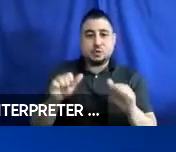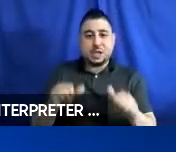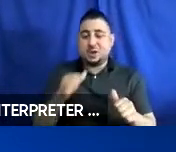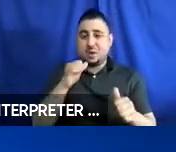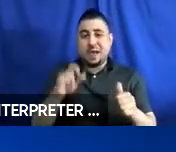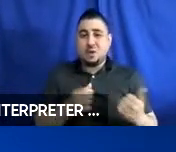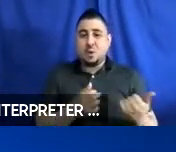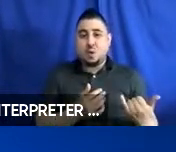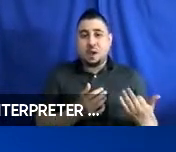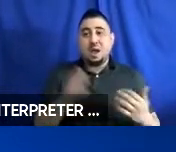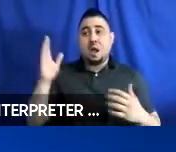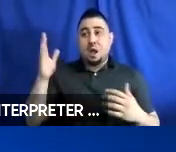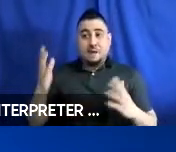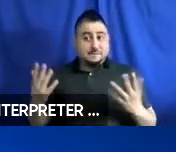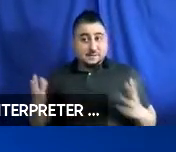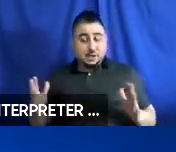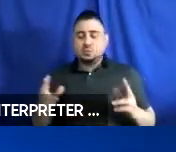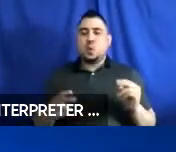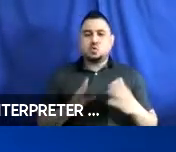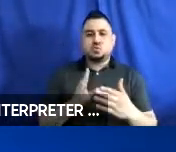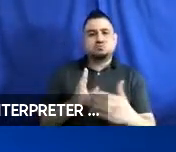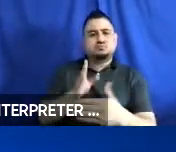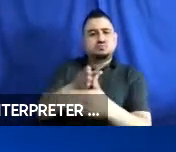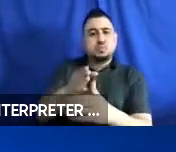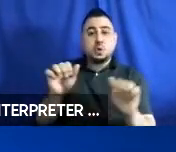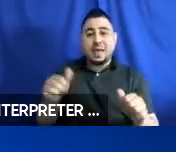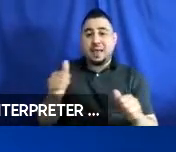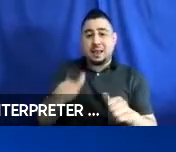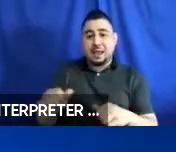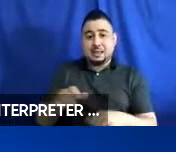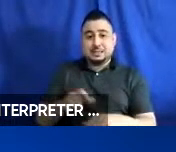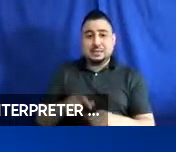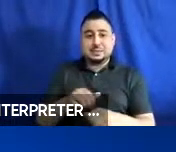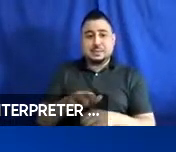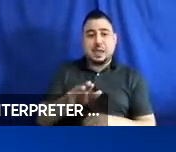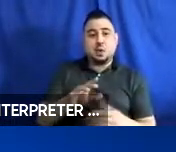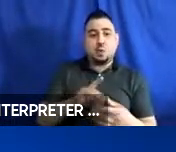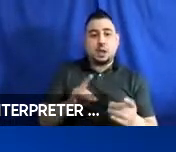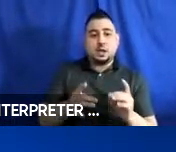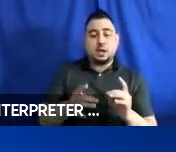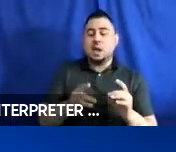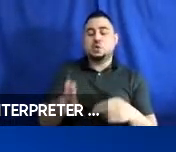until end of the presentation to ask a question. Please submit questions using Zoom’s Q/A